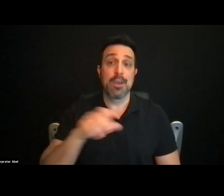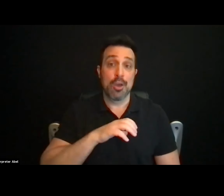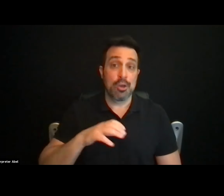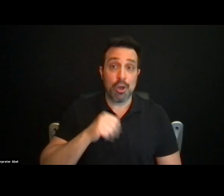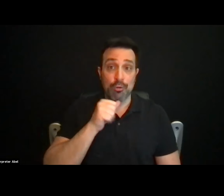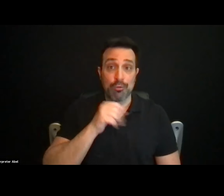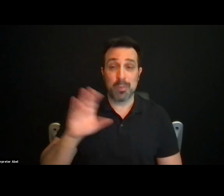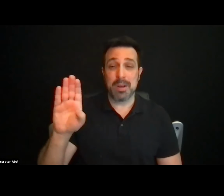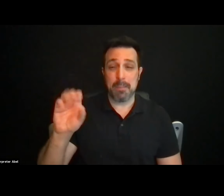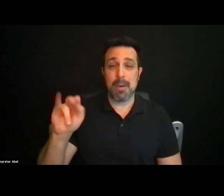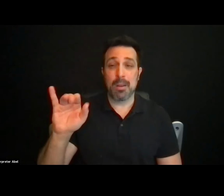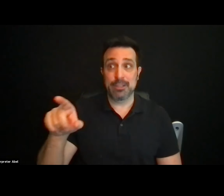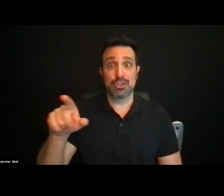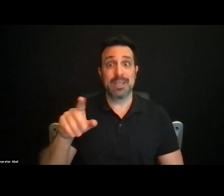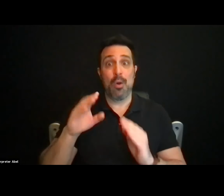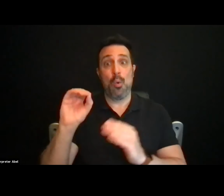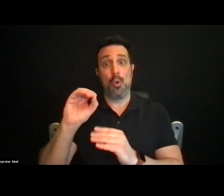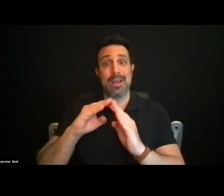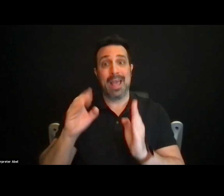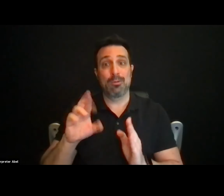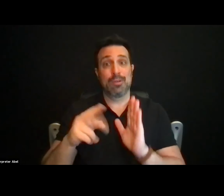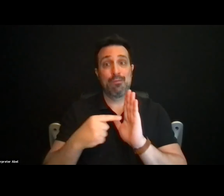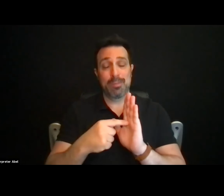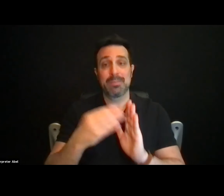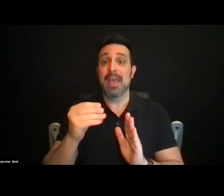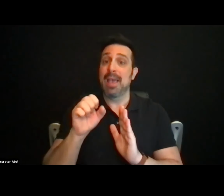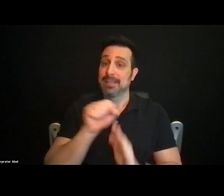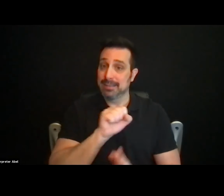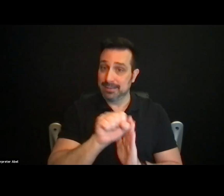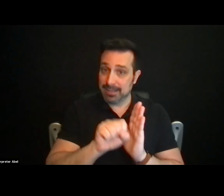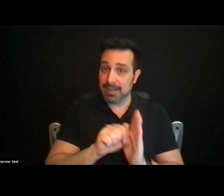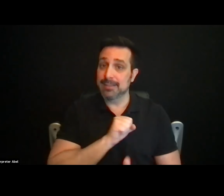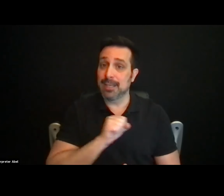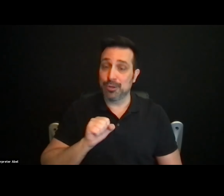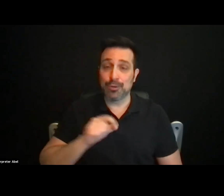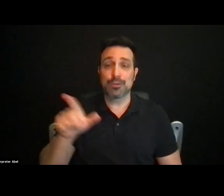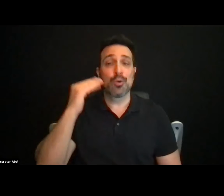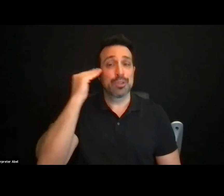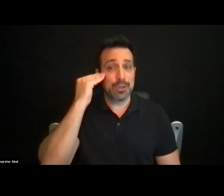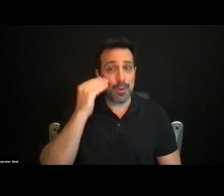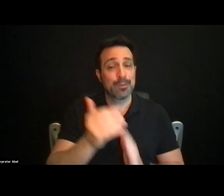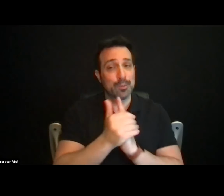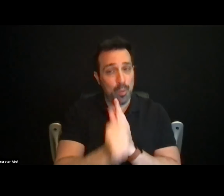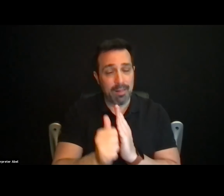bureau of consumer protection. She practiced law in Portland. She has been an